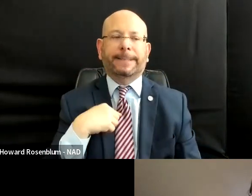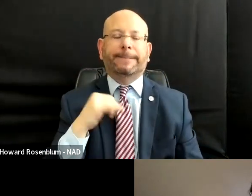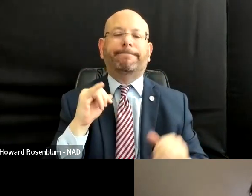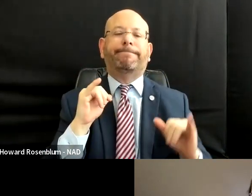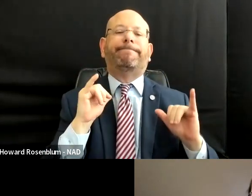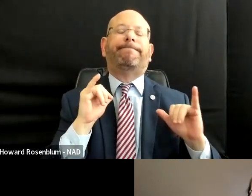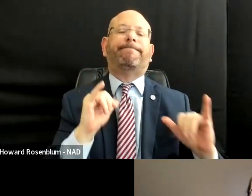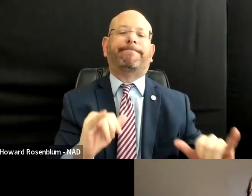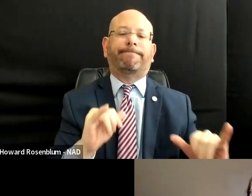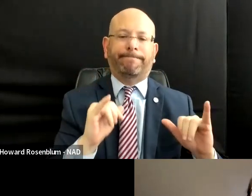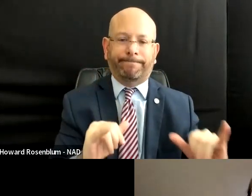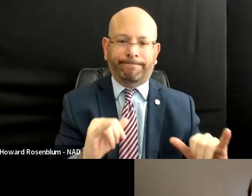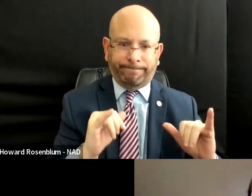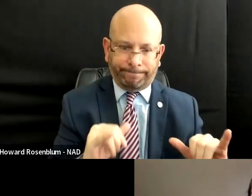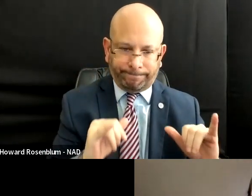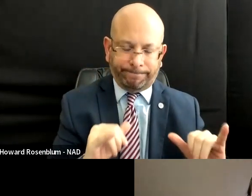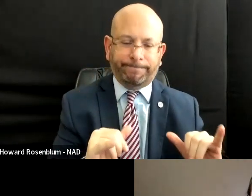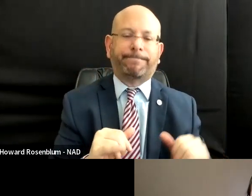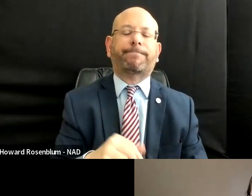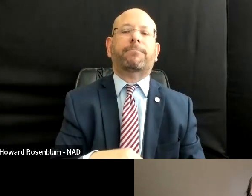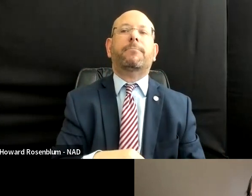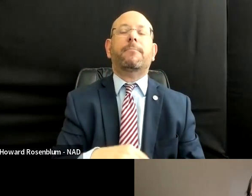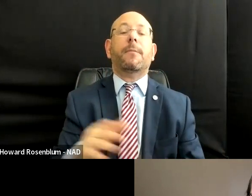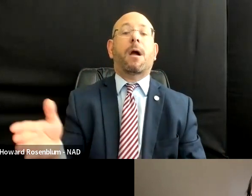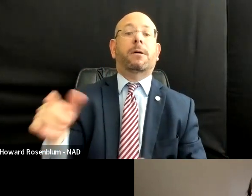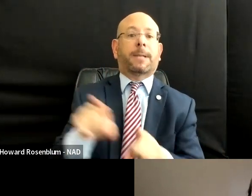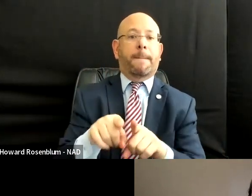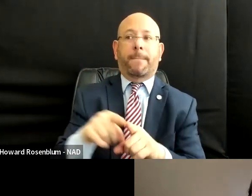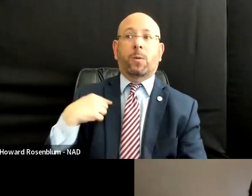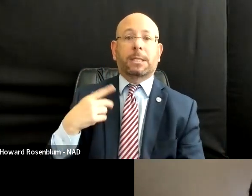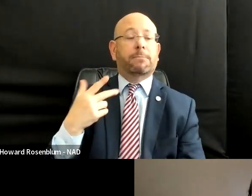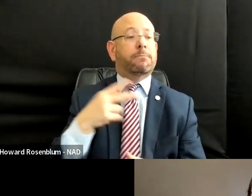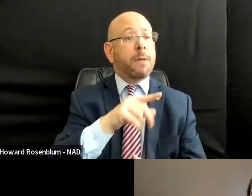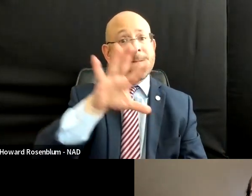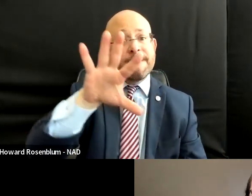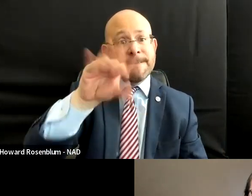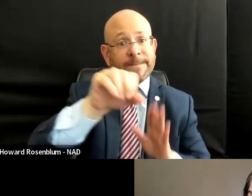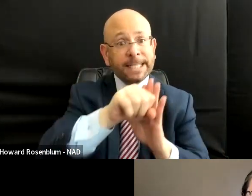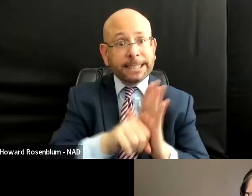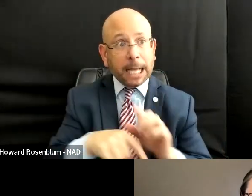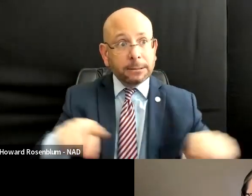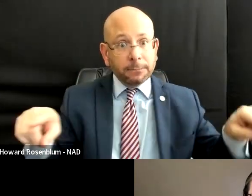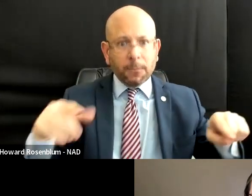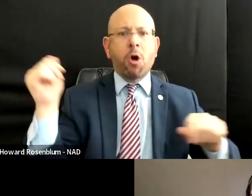through the Internet so the ADA does not require this to be provided on TV. It's required